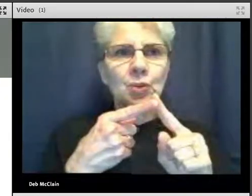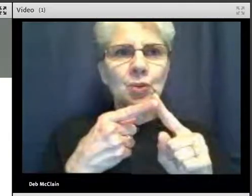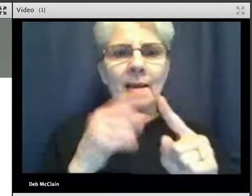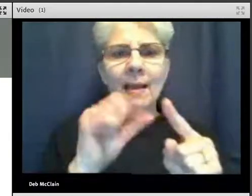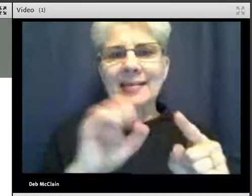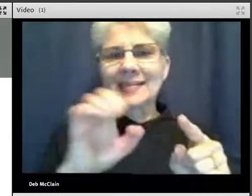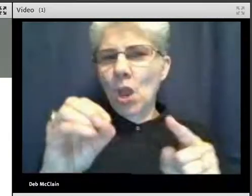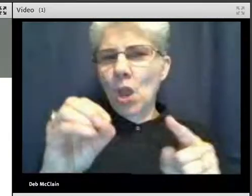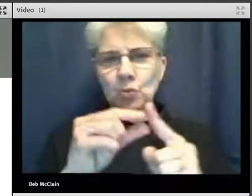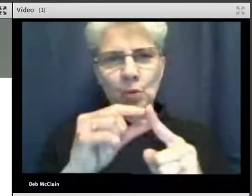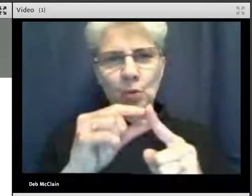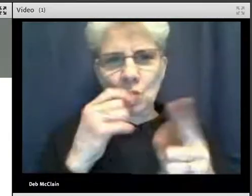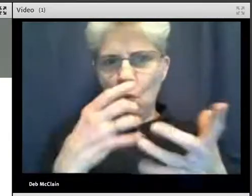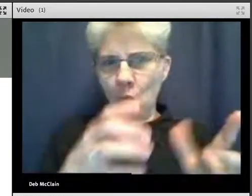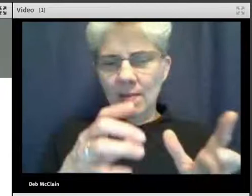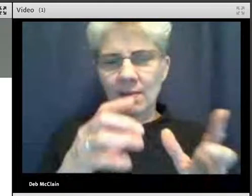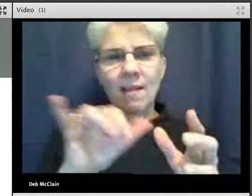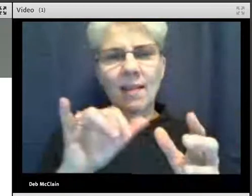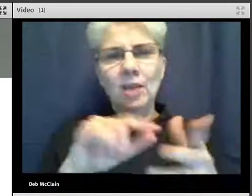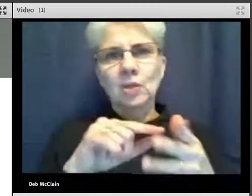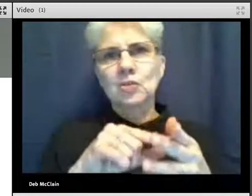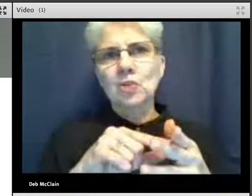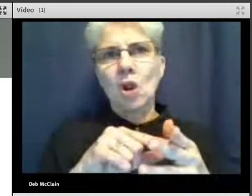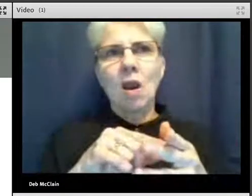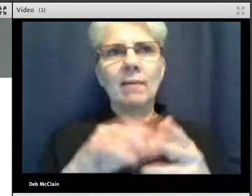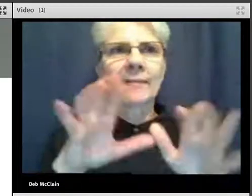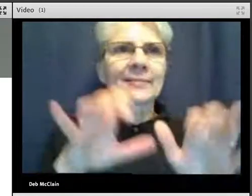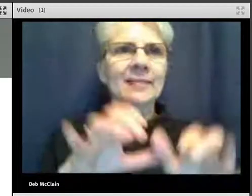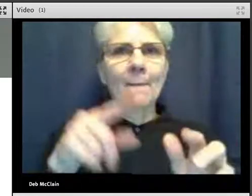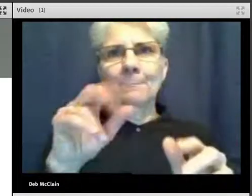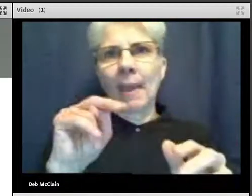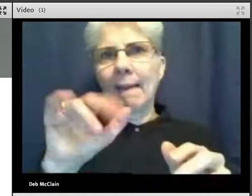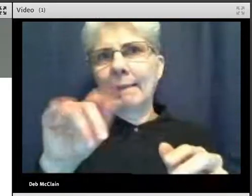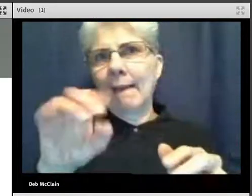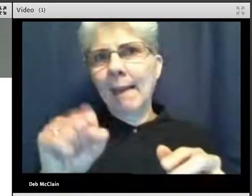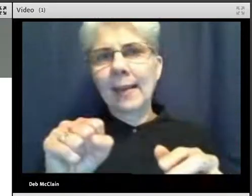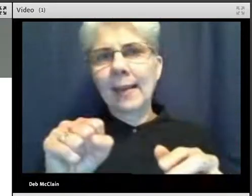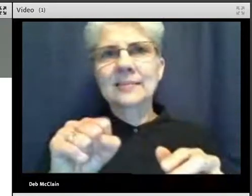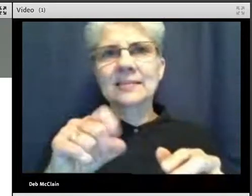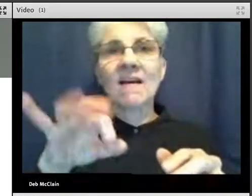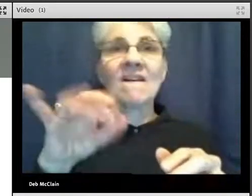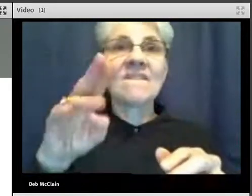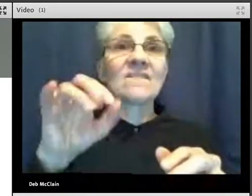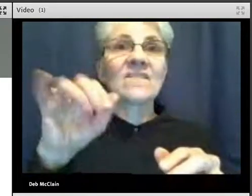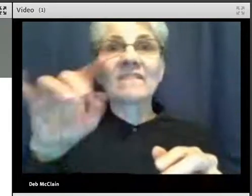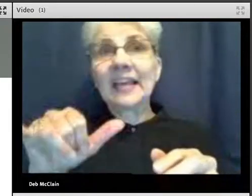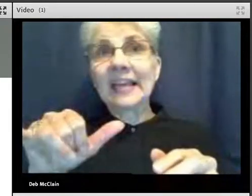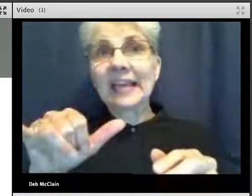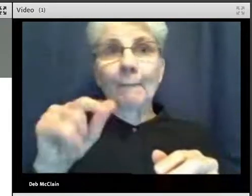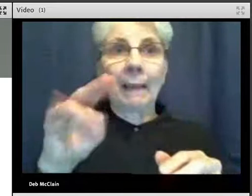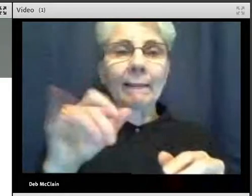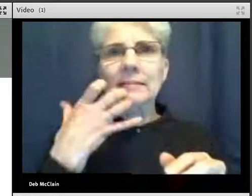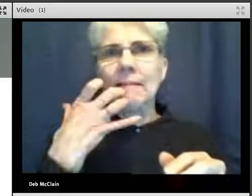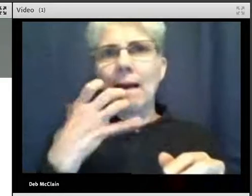to try and stuff, as the SEO terms -- like where you start putting pancakes, fluffy pancakes,